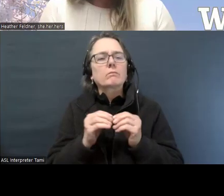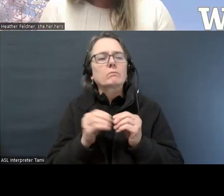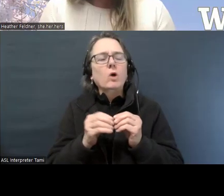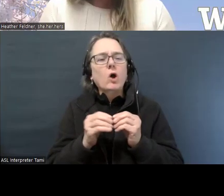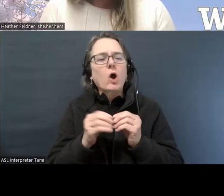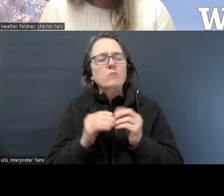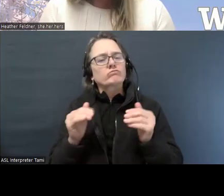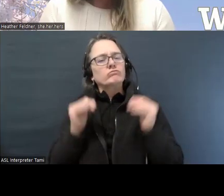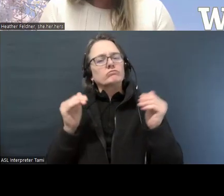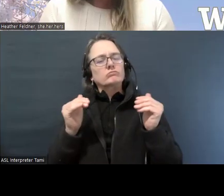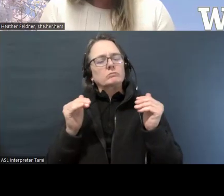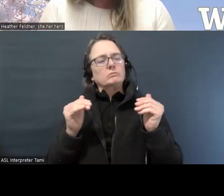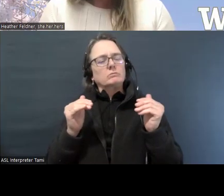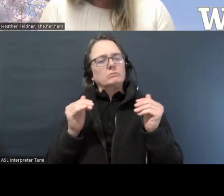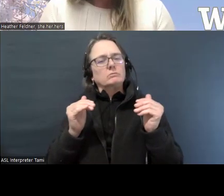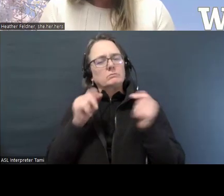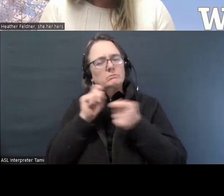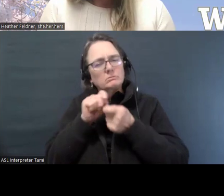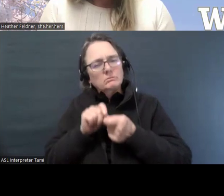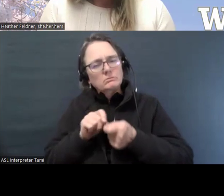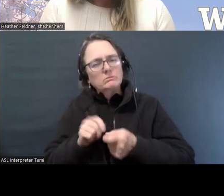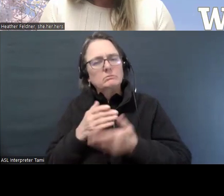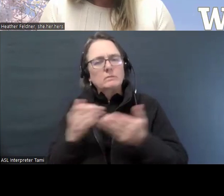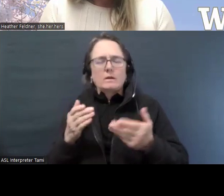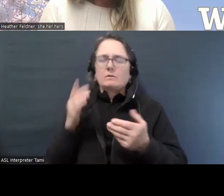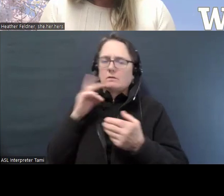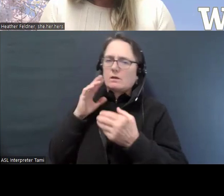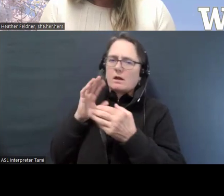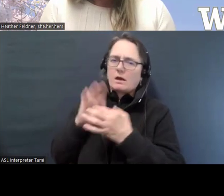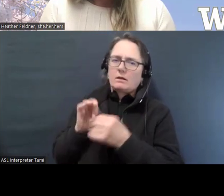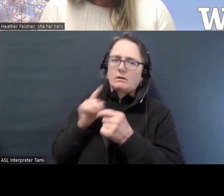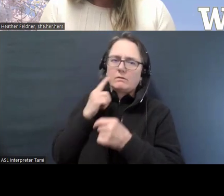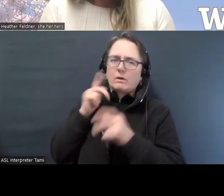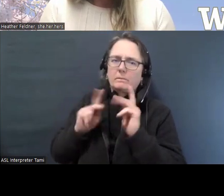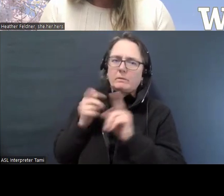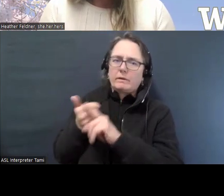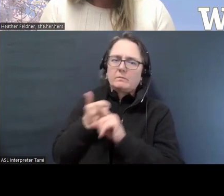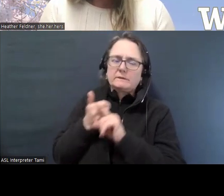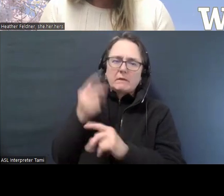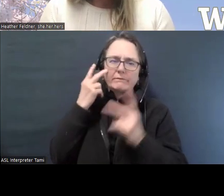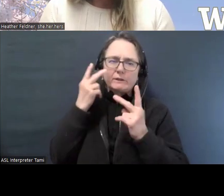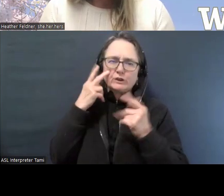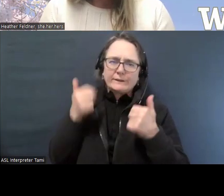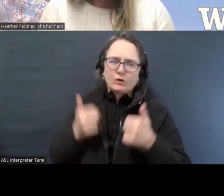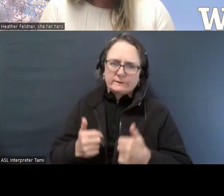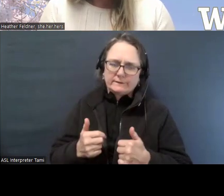for persons with vision loss, but that's maybe something that we can do some more research